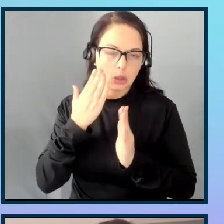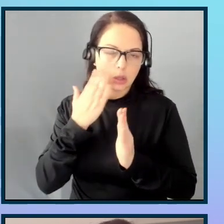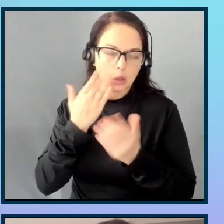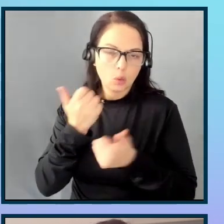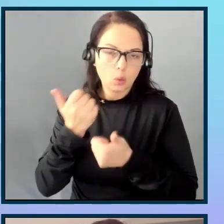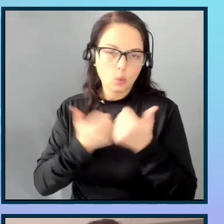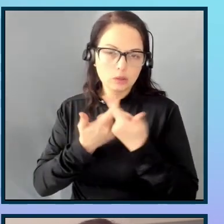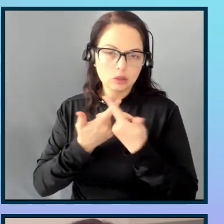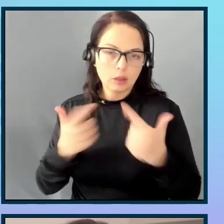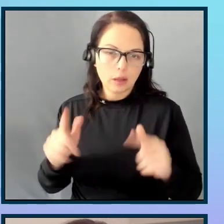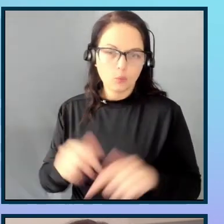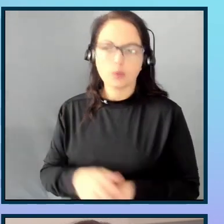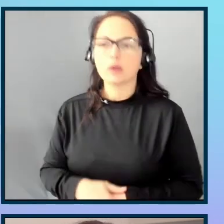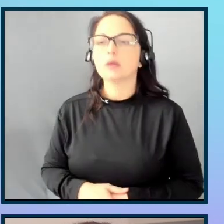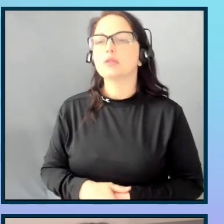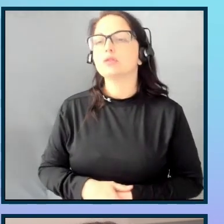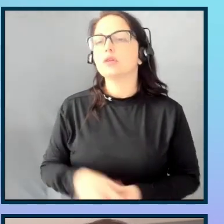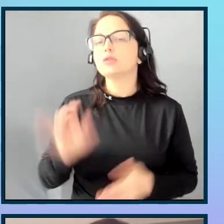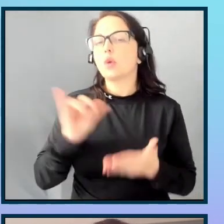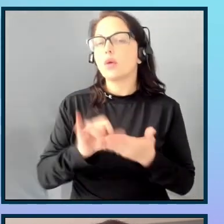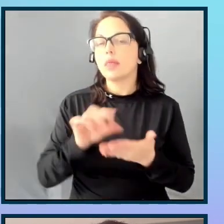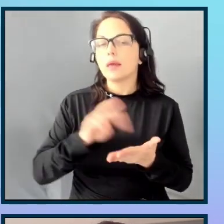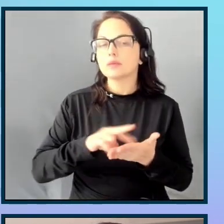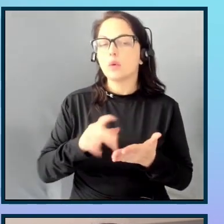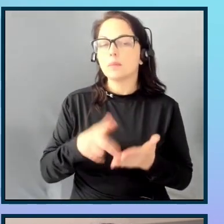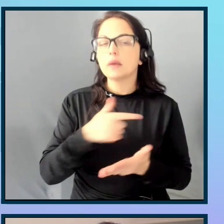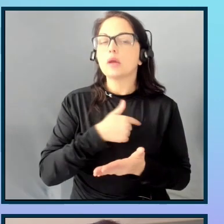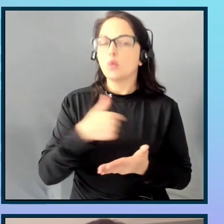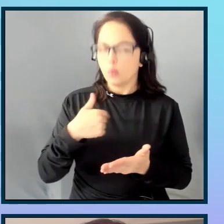So that's what we mean with a user agent method.